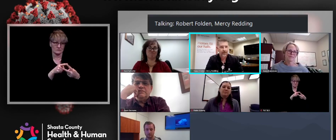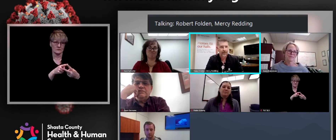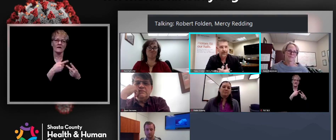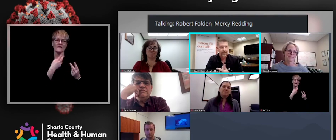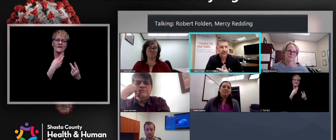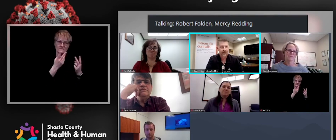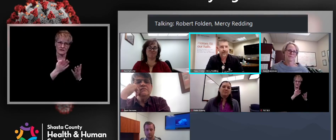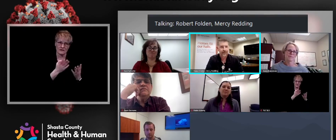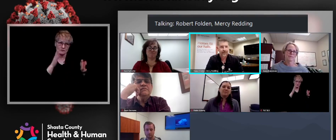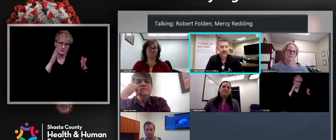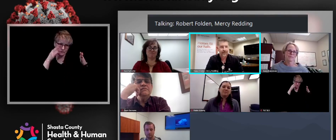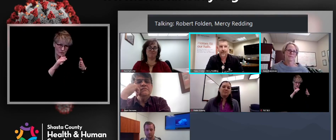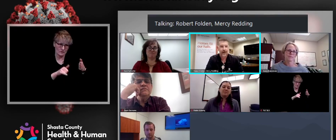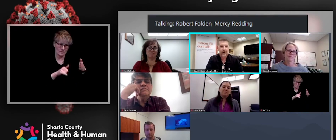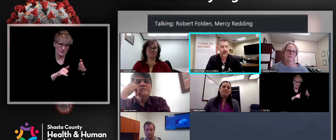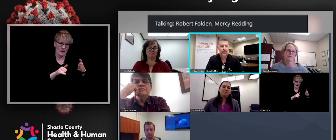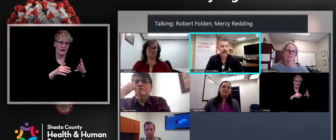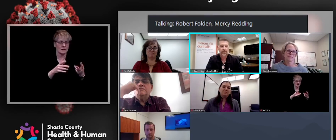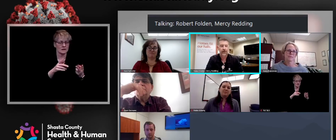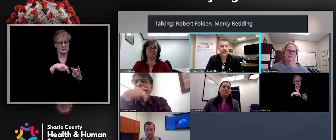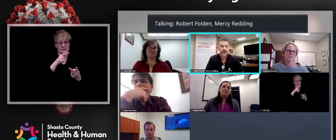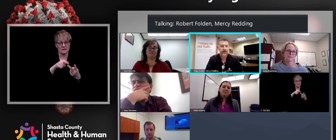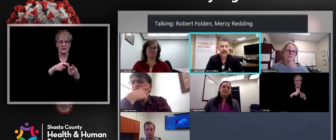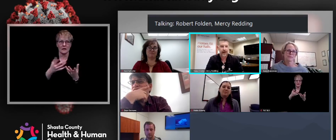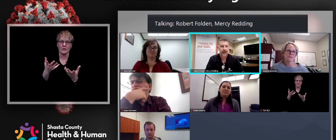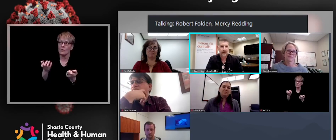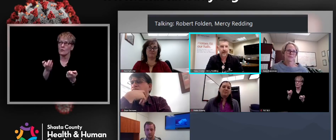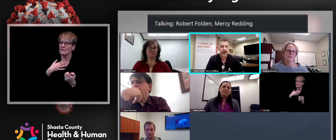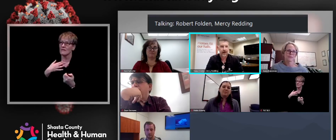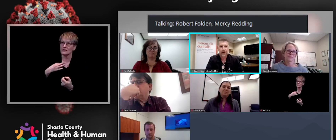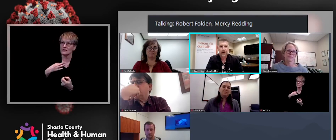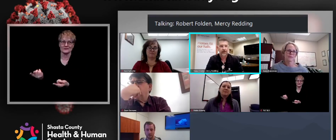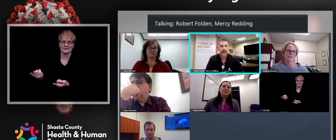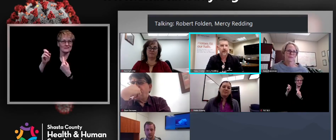I mean, they just bring a whole different dynamic to the hospital,